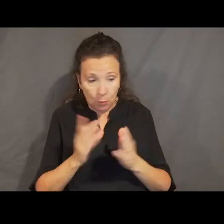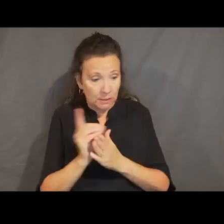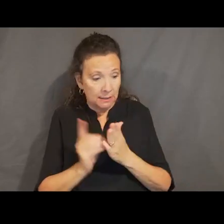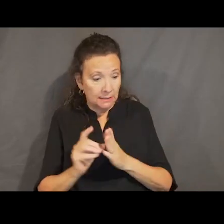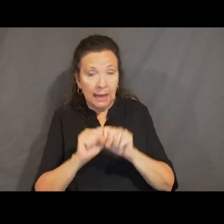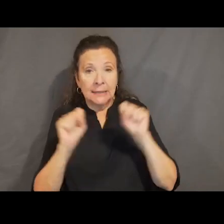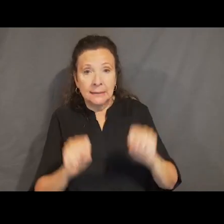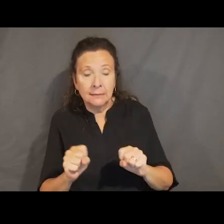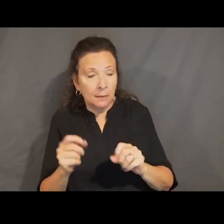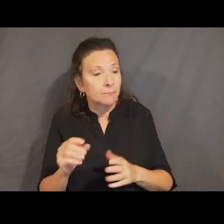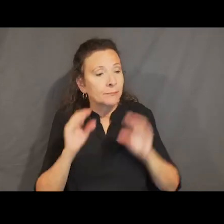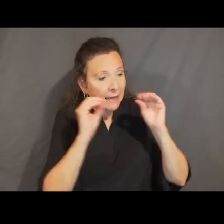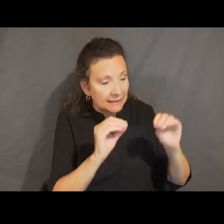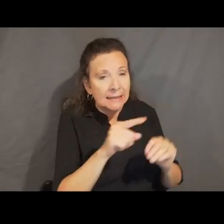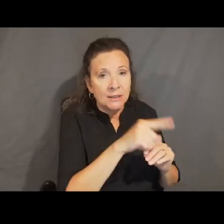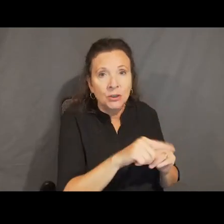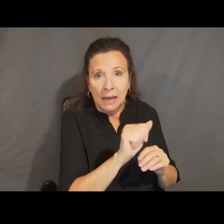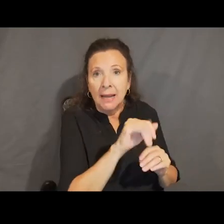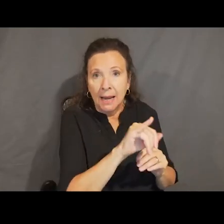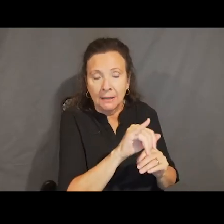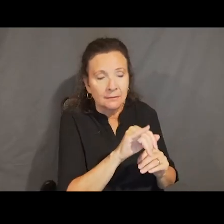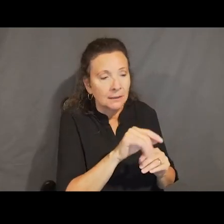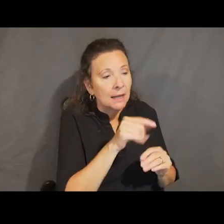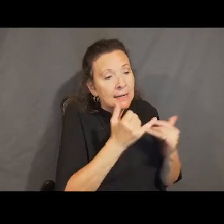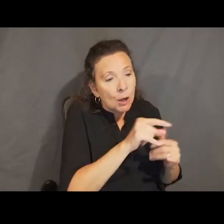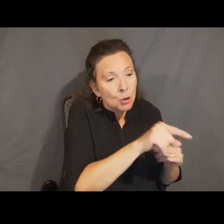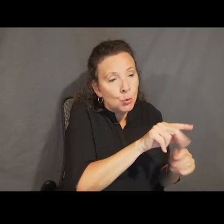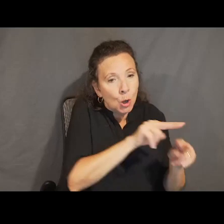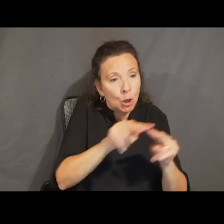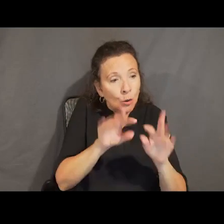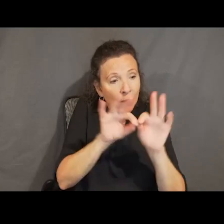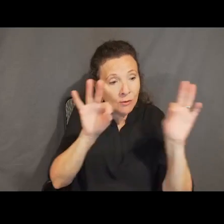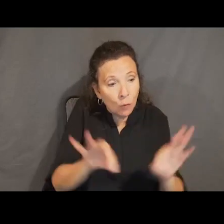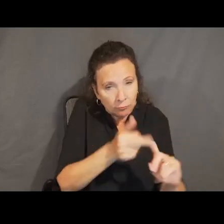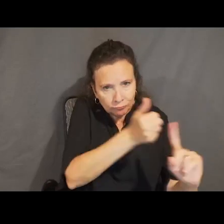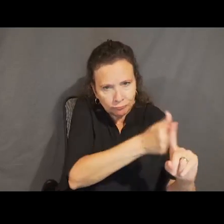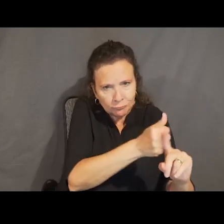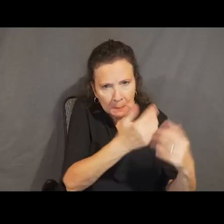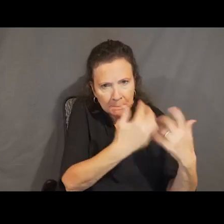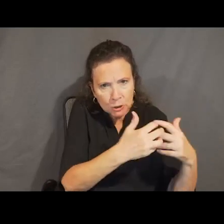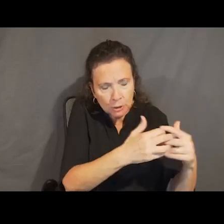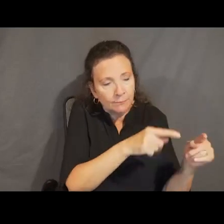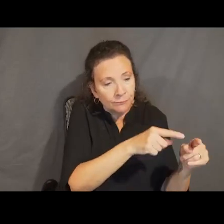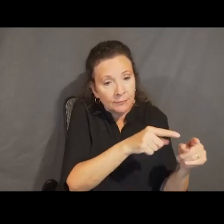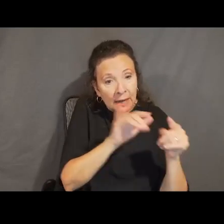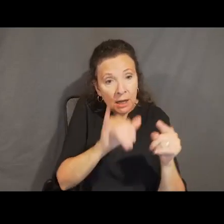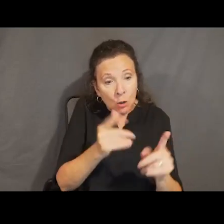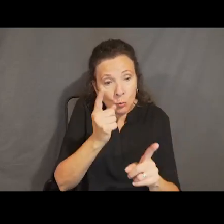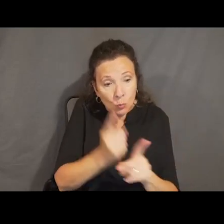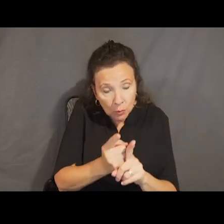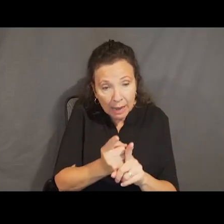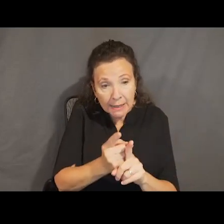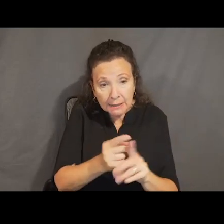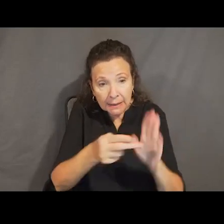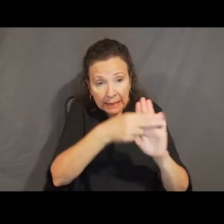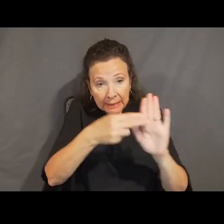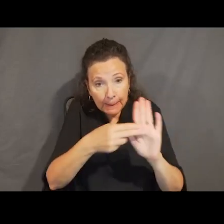look and see, is this form the right label for this field? And in our models, what we are doing